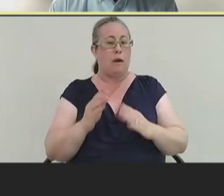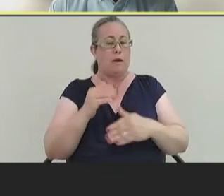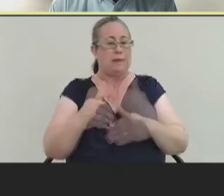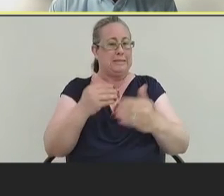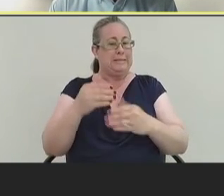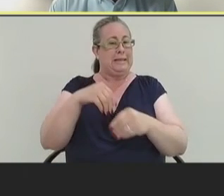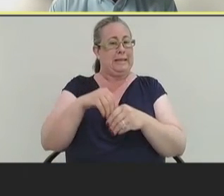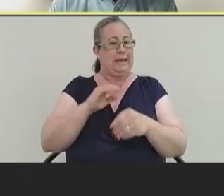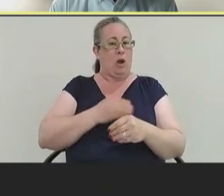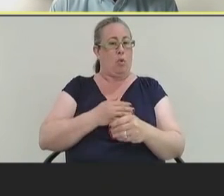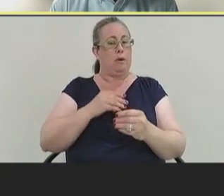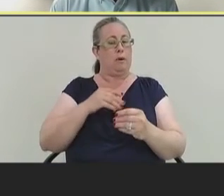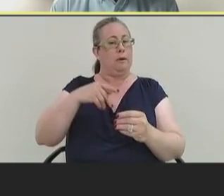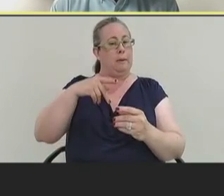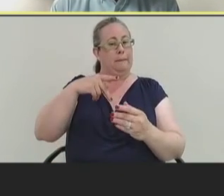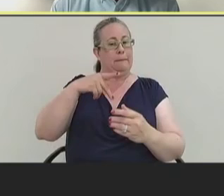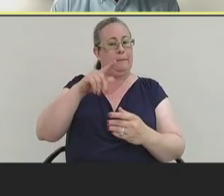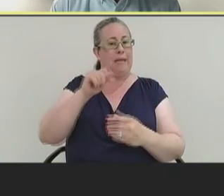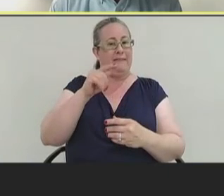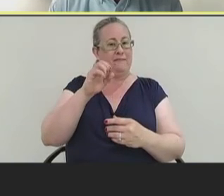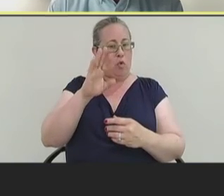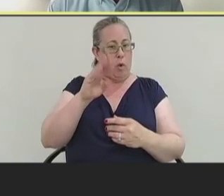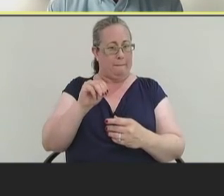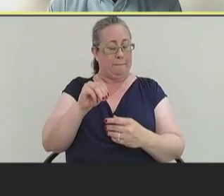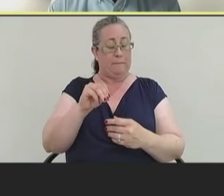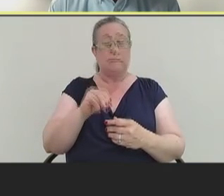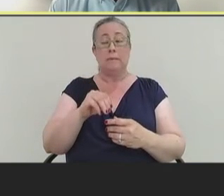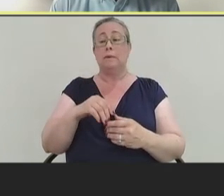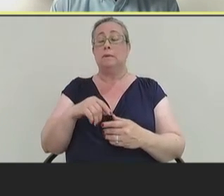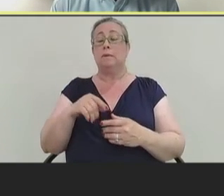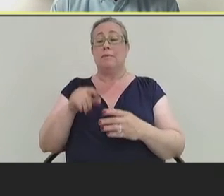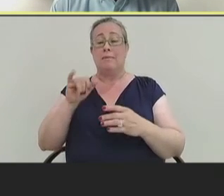we focus on the new technologies in terms of the conversation. But it's important to